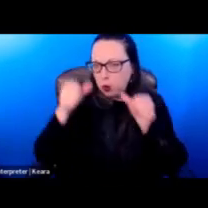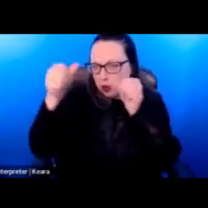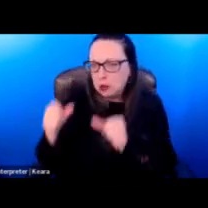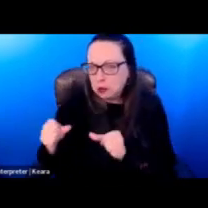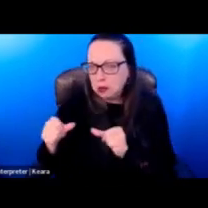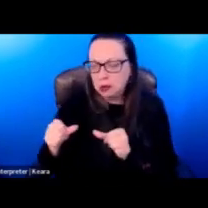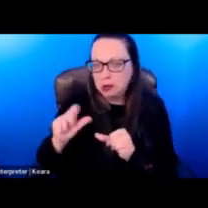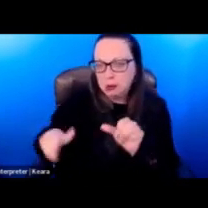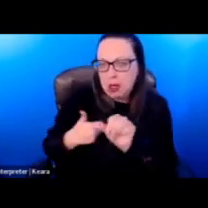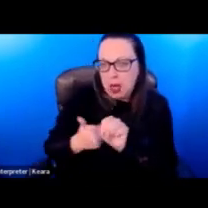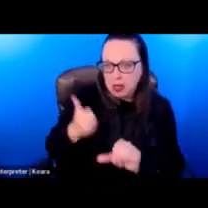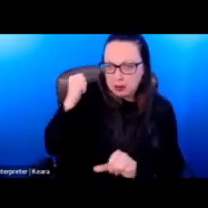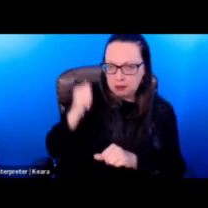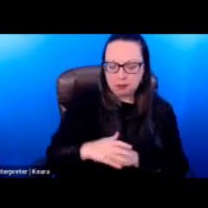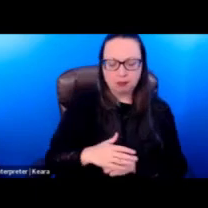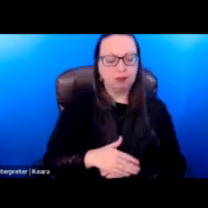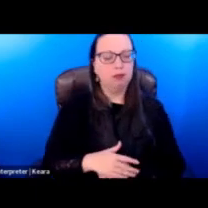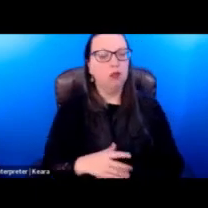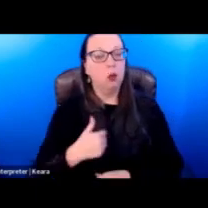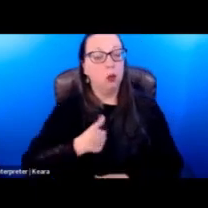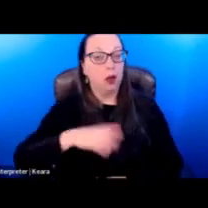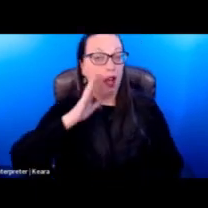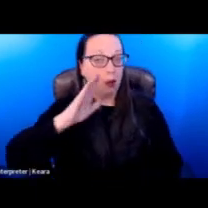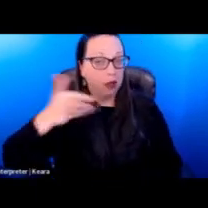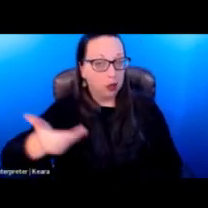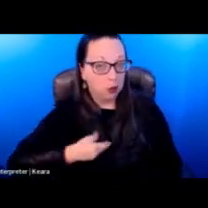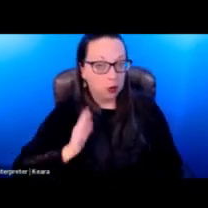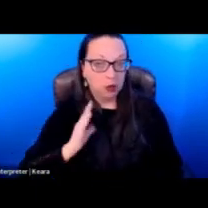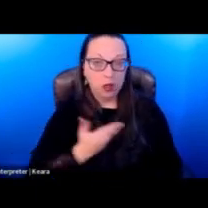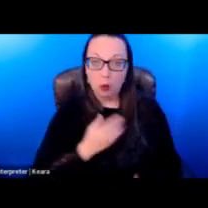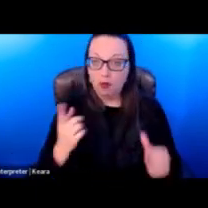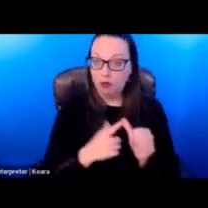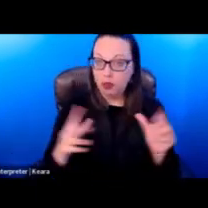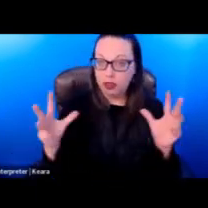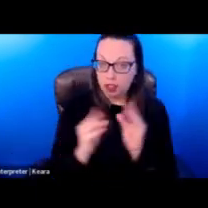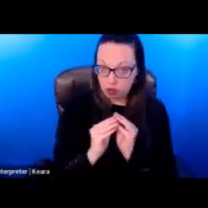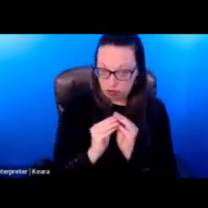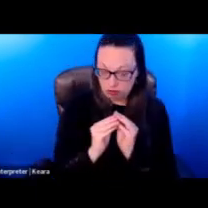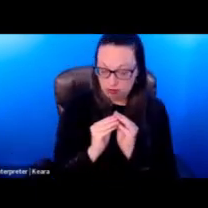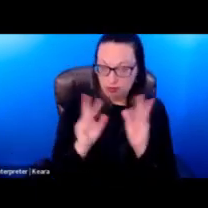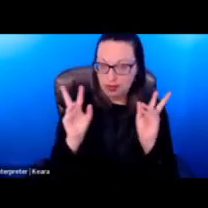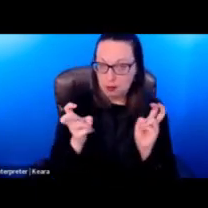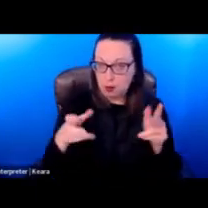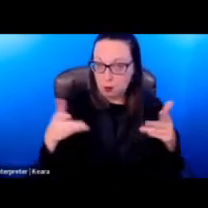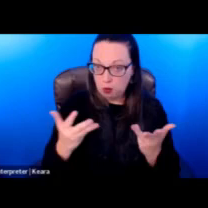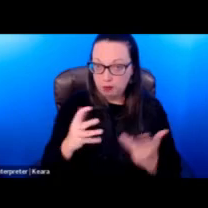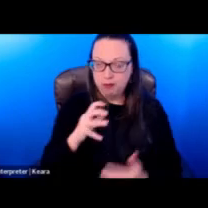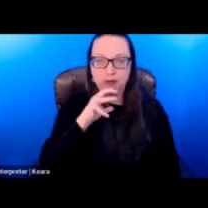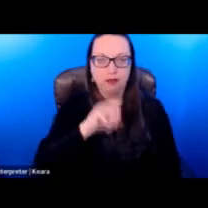pleasure to introduce our first session. And that is a session on aging. And today with us if